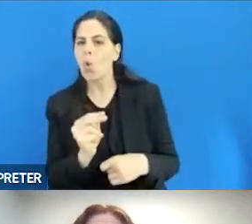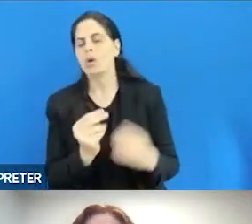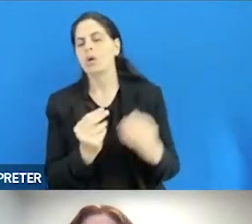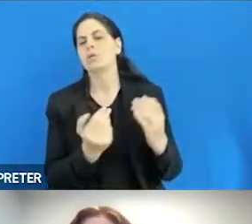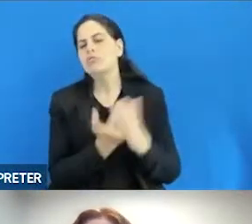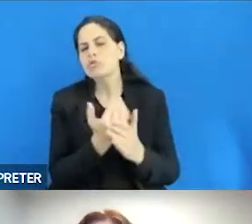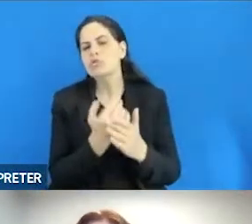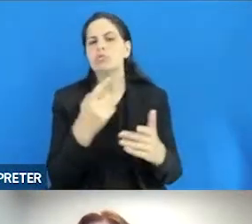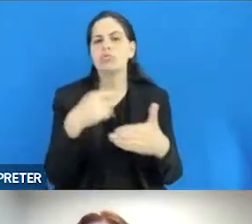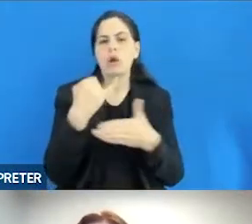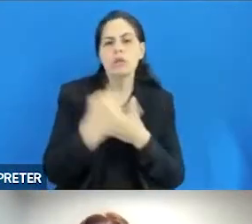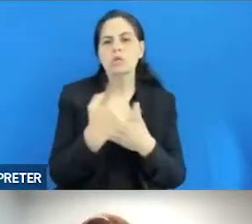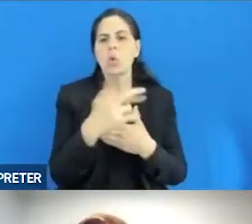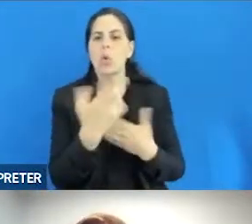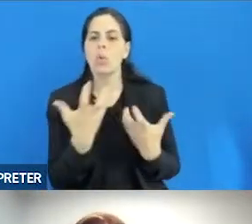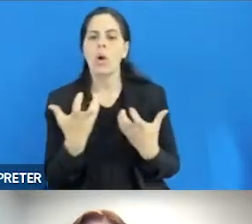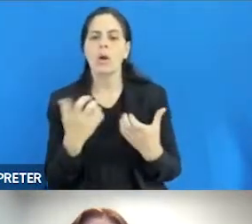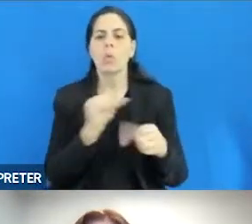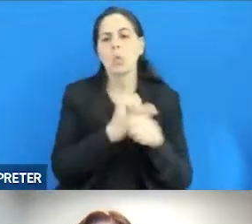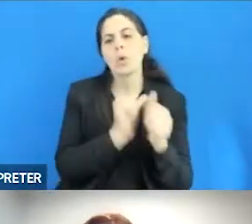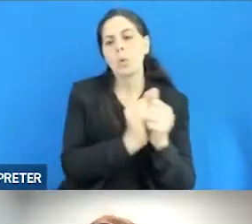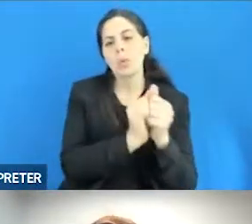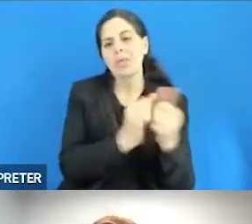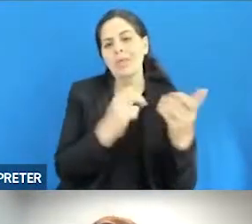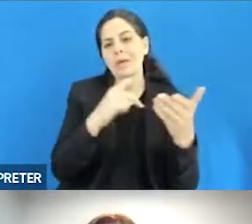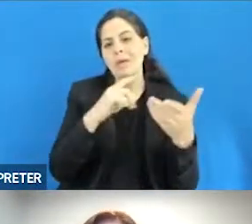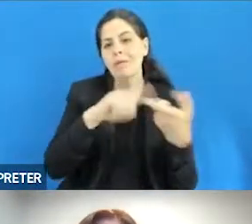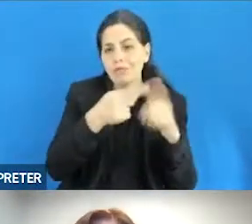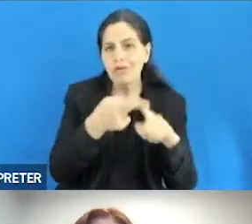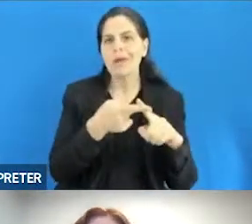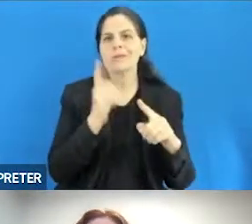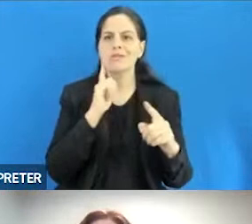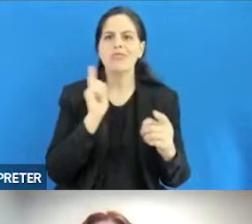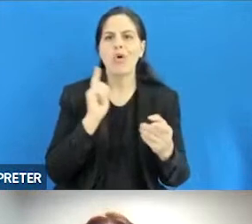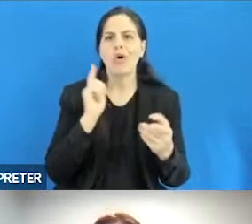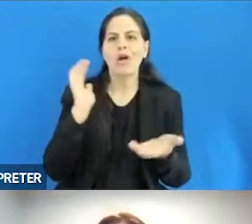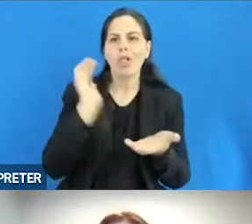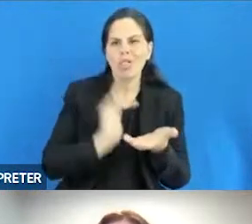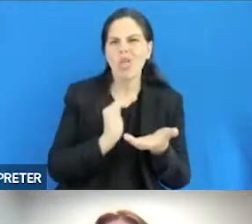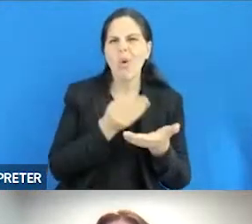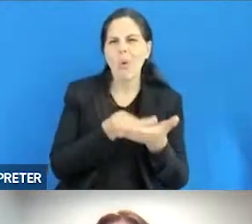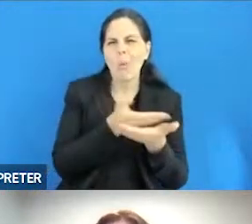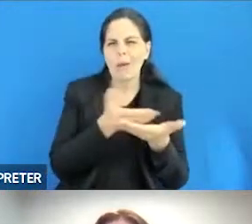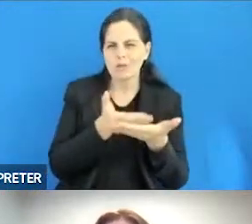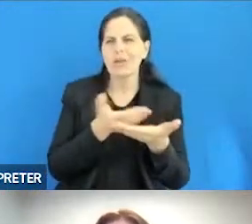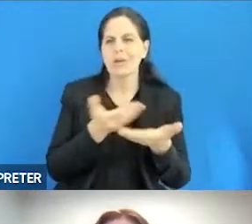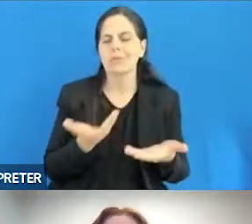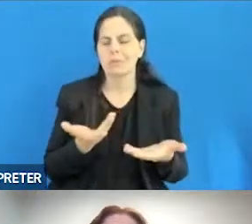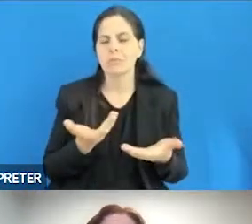on creative low-budget podcast projects. That's what it was really intended for. The submission process is through our portal.